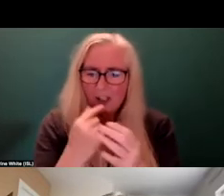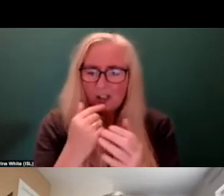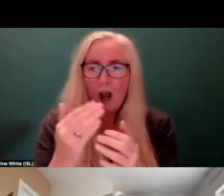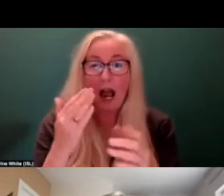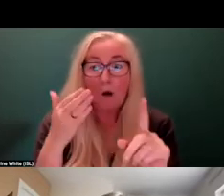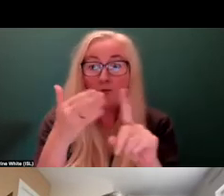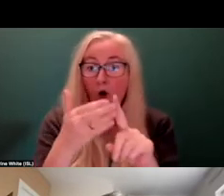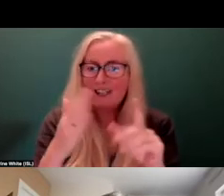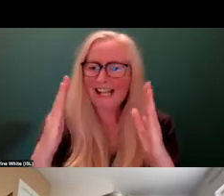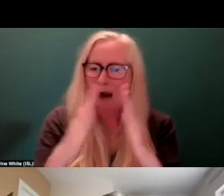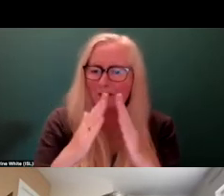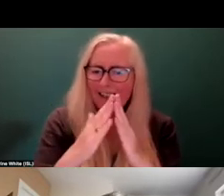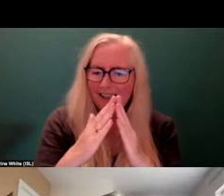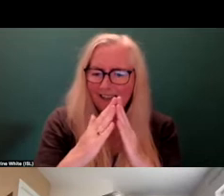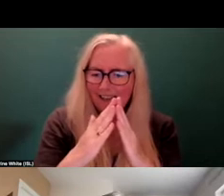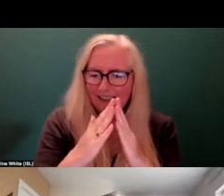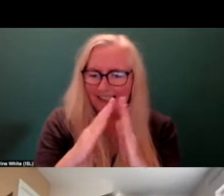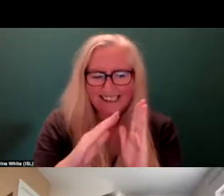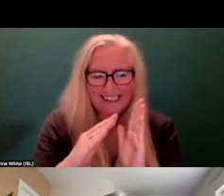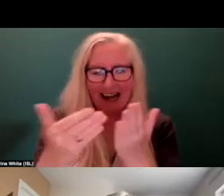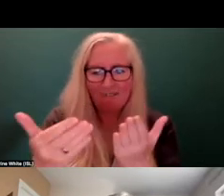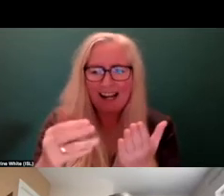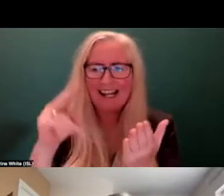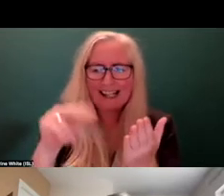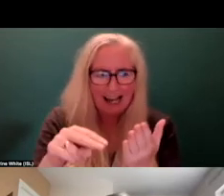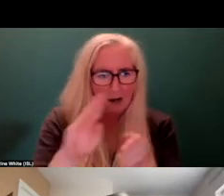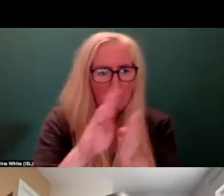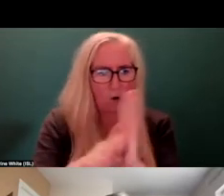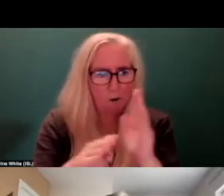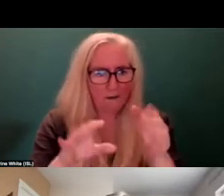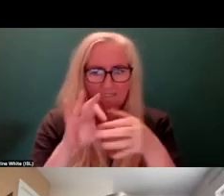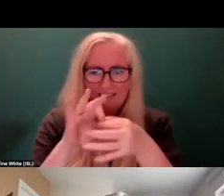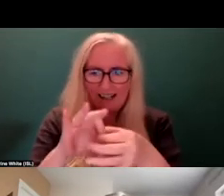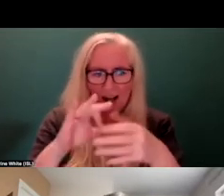And I think if our approach to housing delivery can be truly animated by these